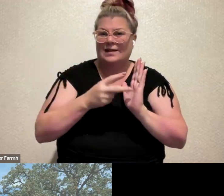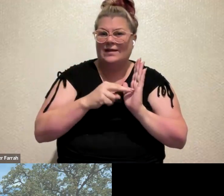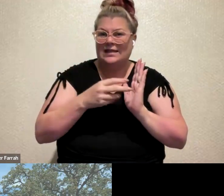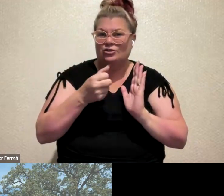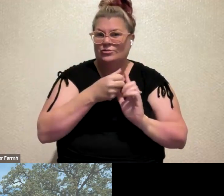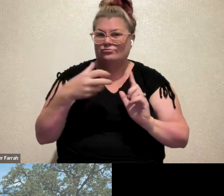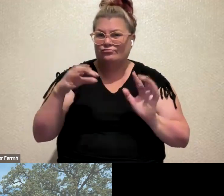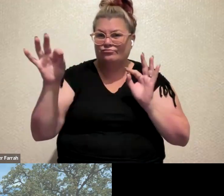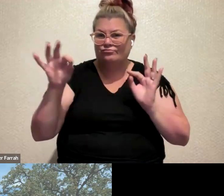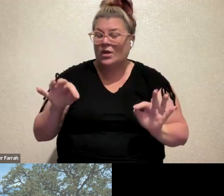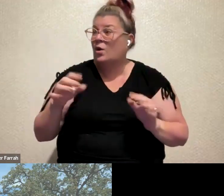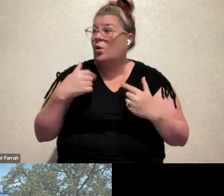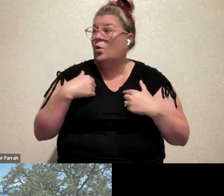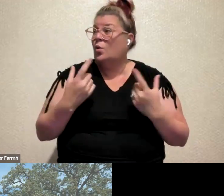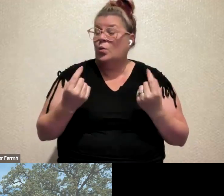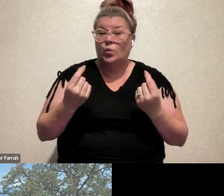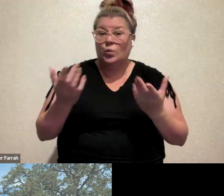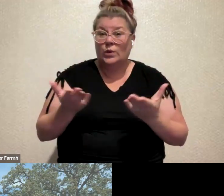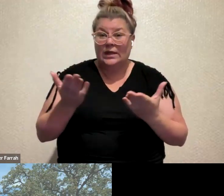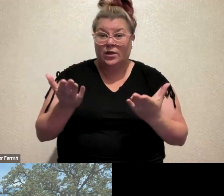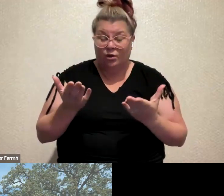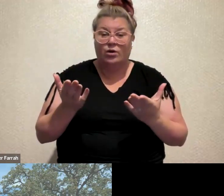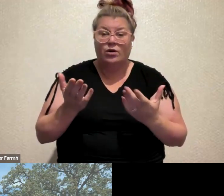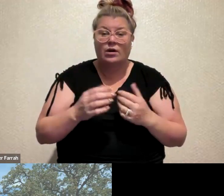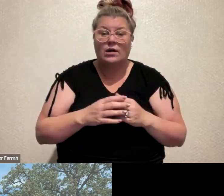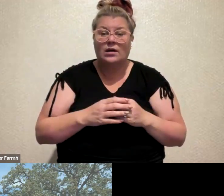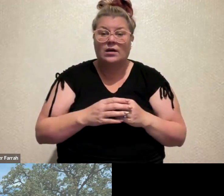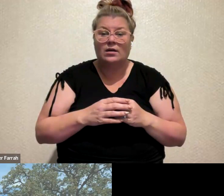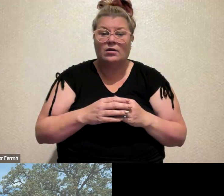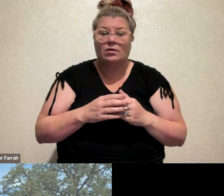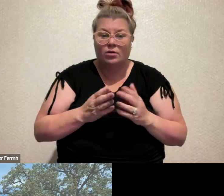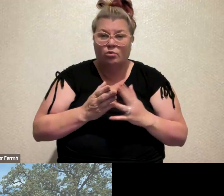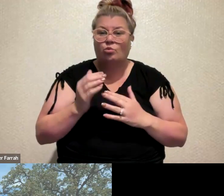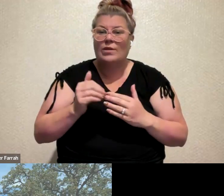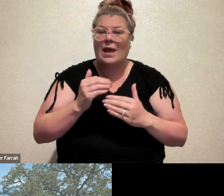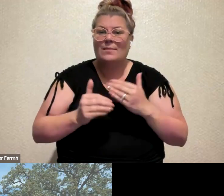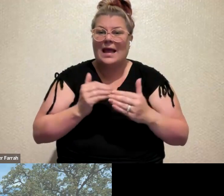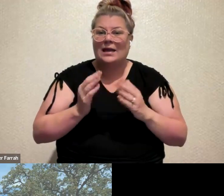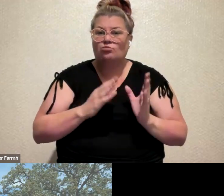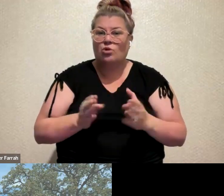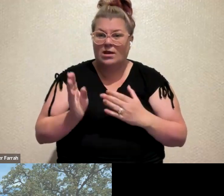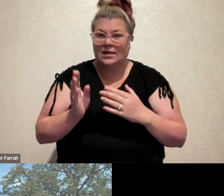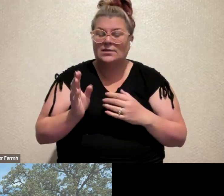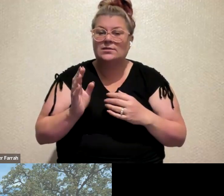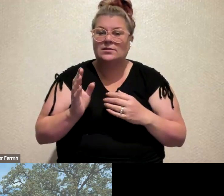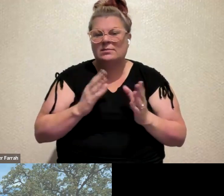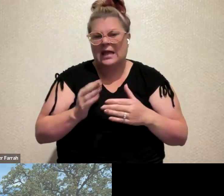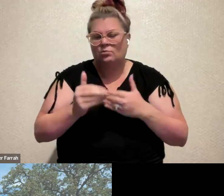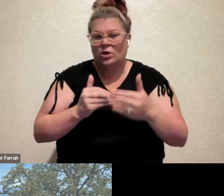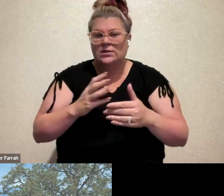what we did here throughout the signing process is that in in high-cost States and high-cost urban